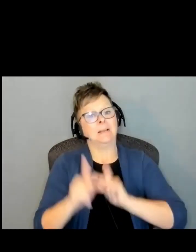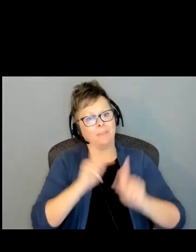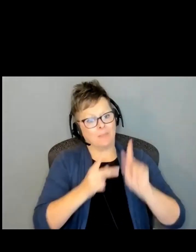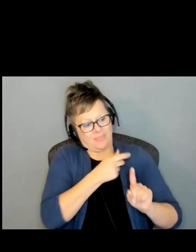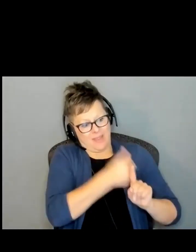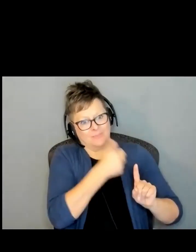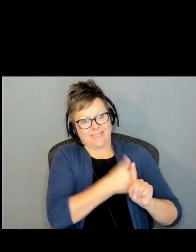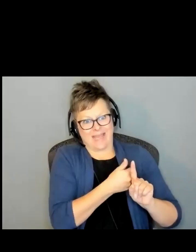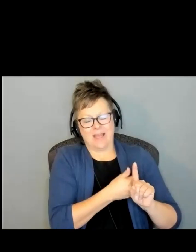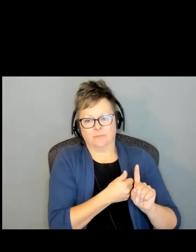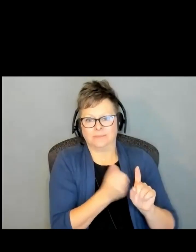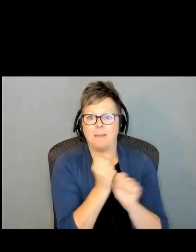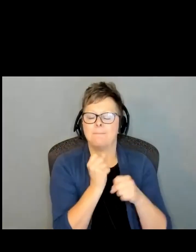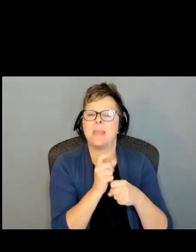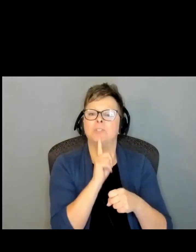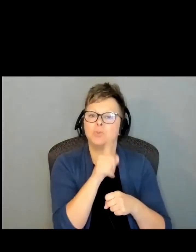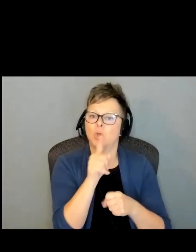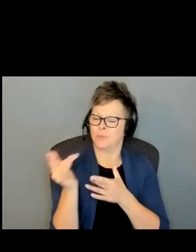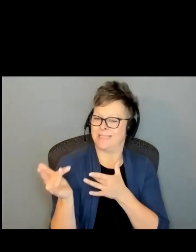you are as sensitive as possible.